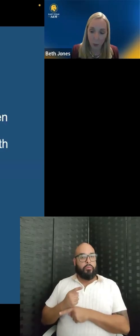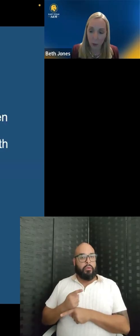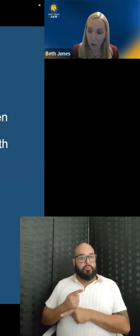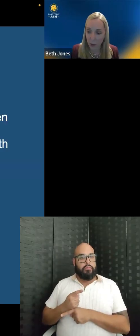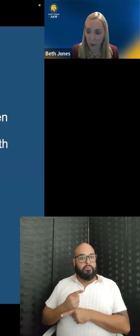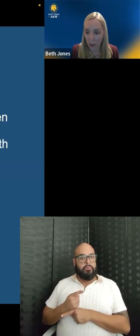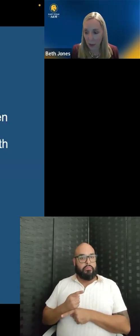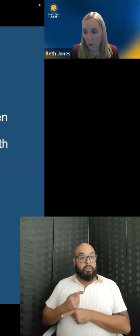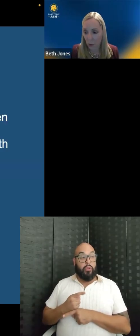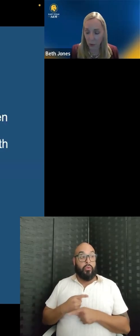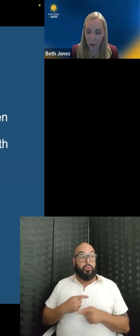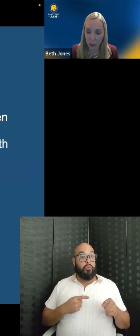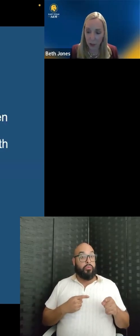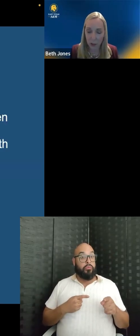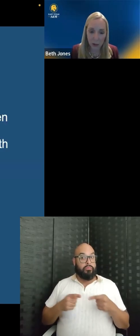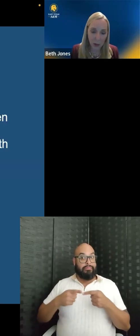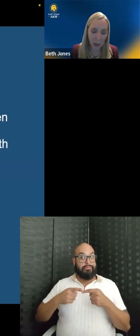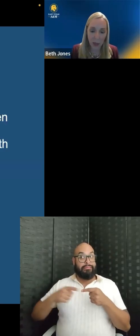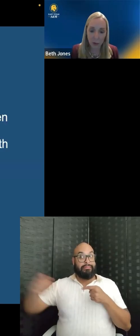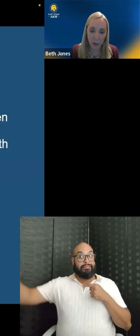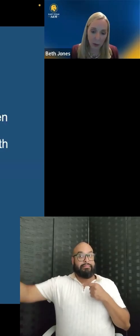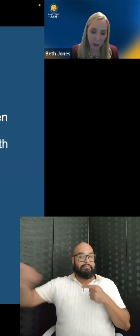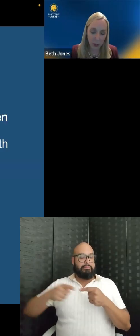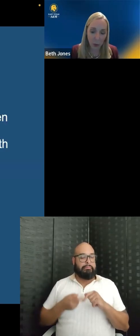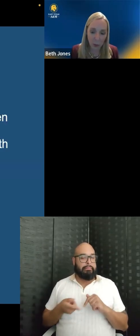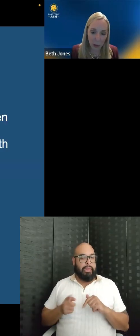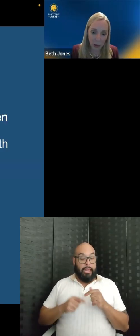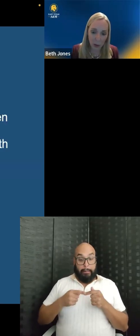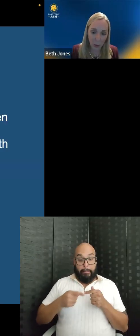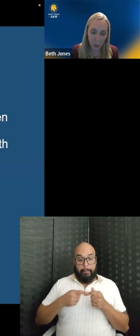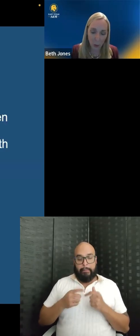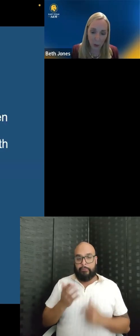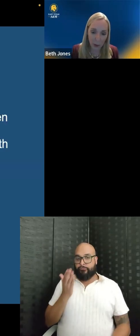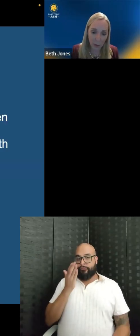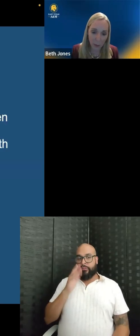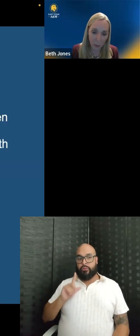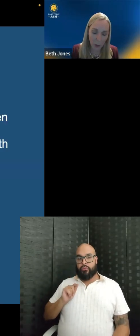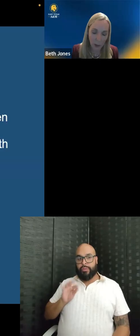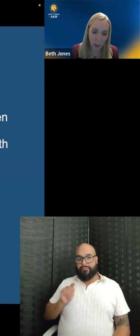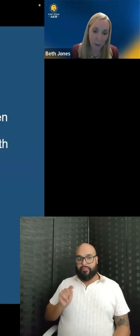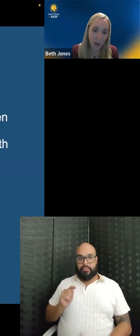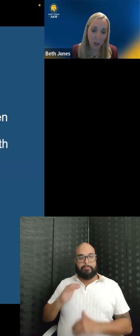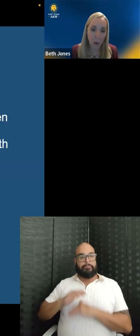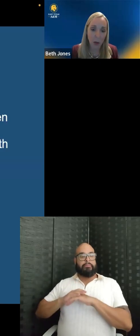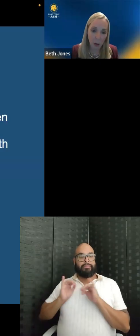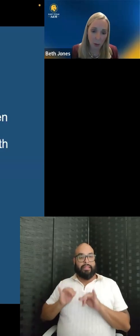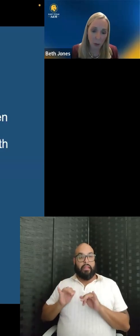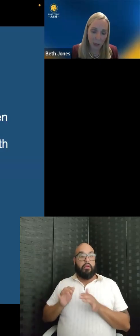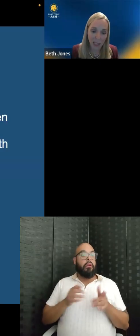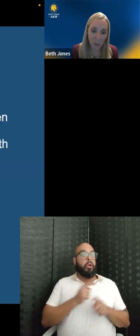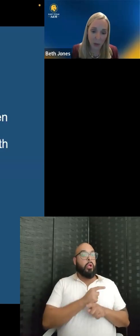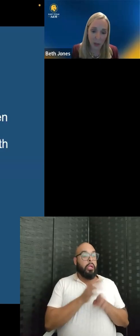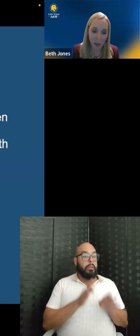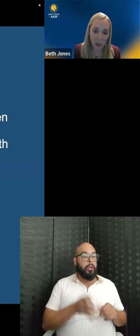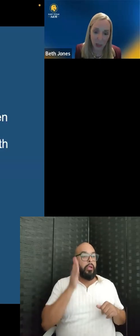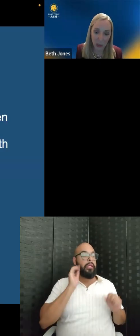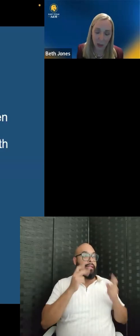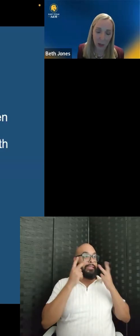So, and that's true for any level of acuity, it compares to what a normally sighted person could see.